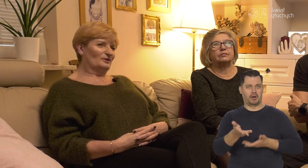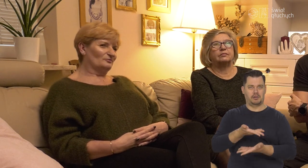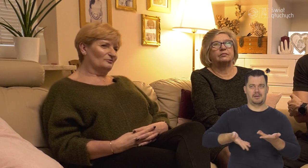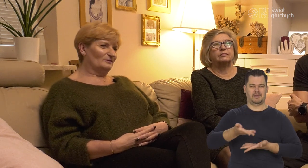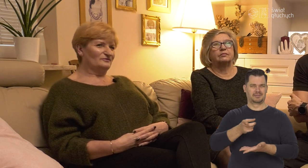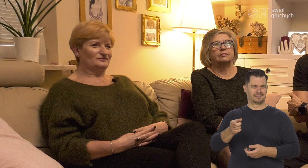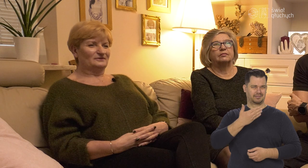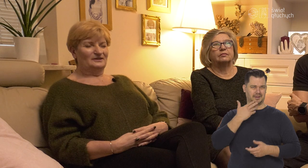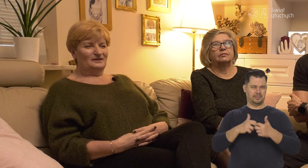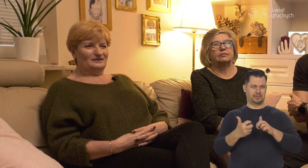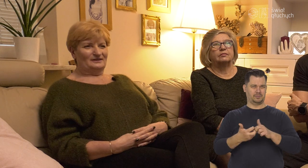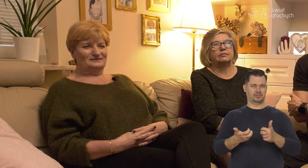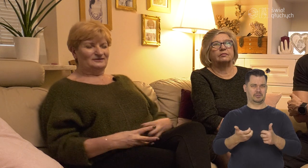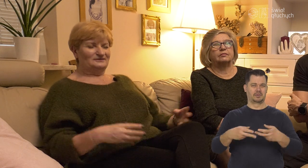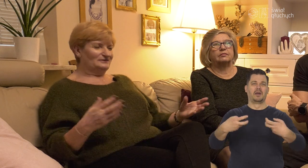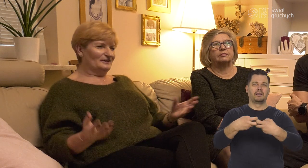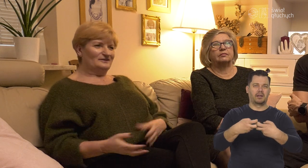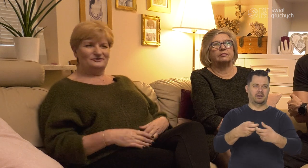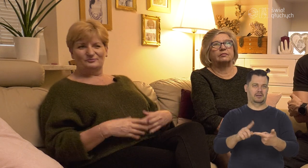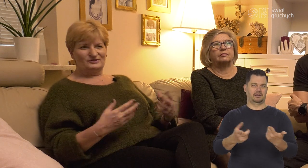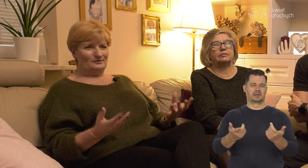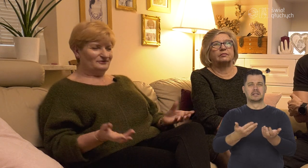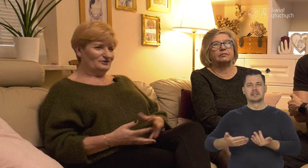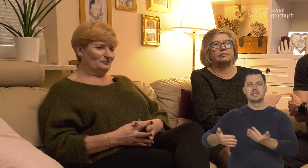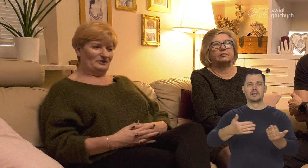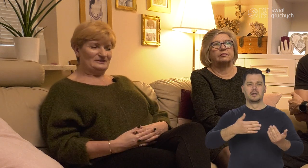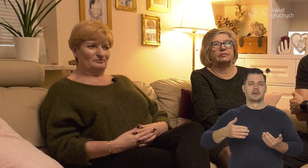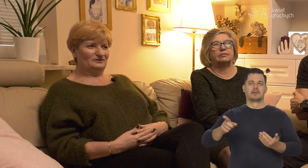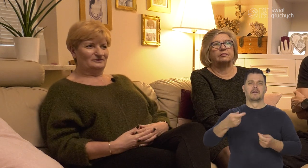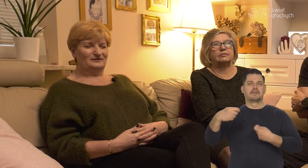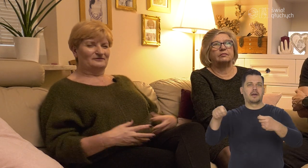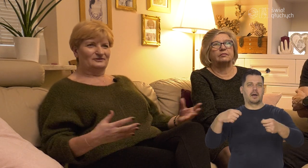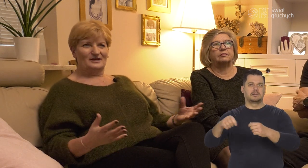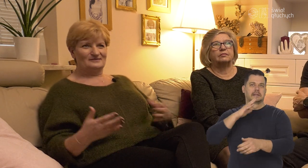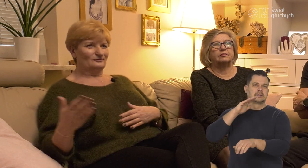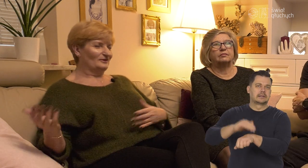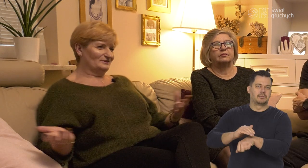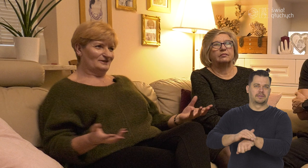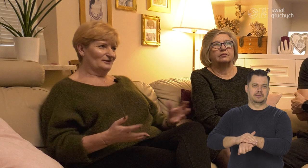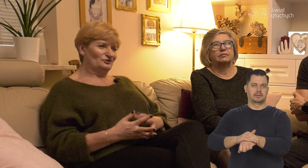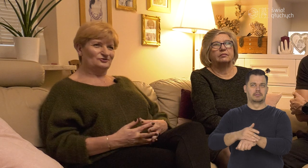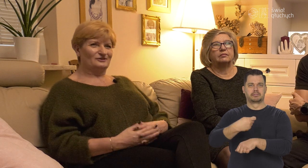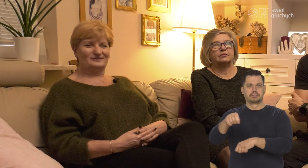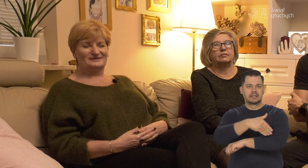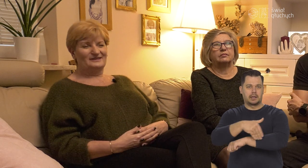they don't have problems with the Internet or arranging trips, even abroad.